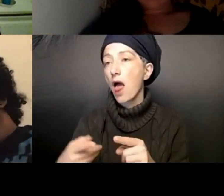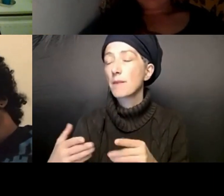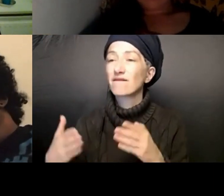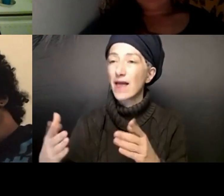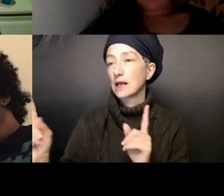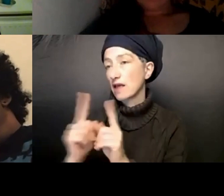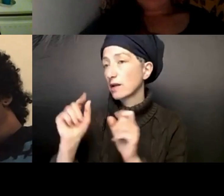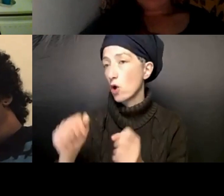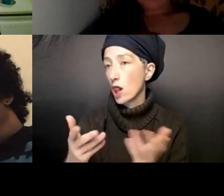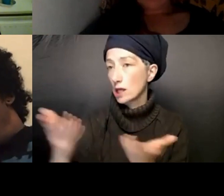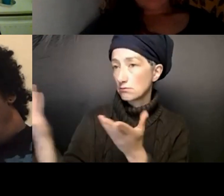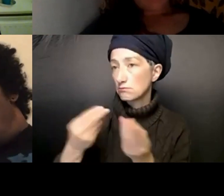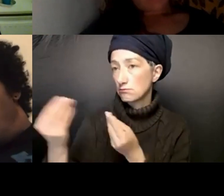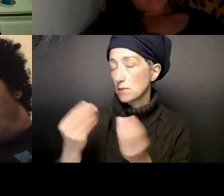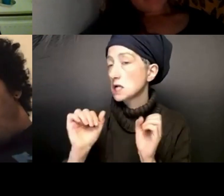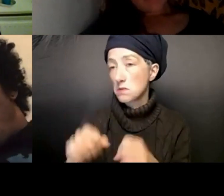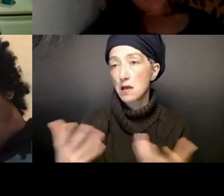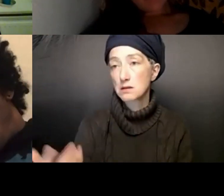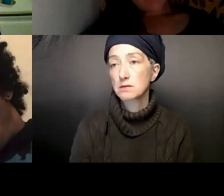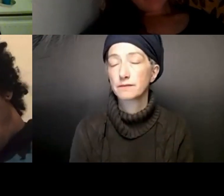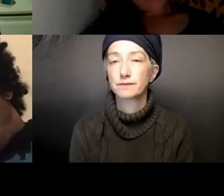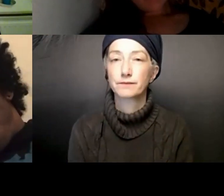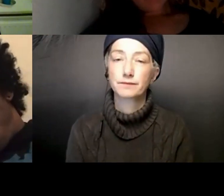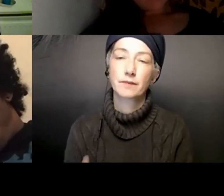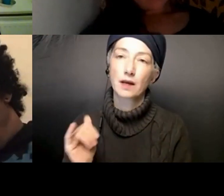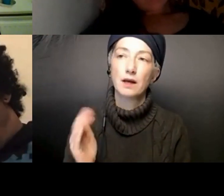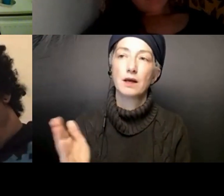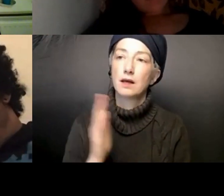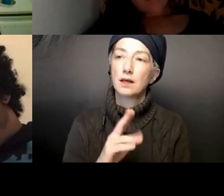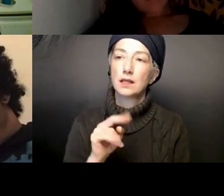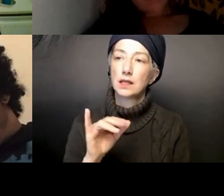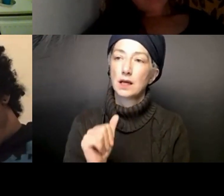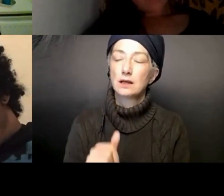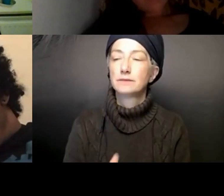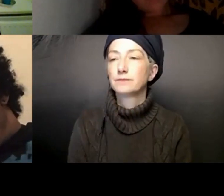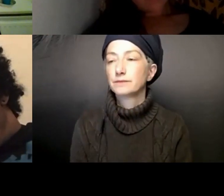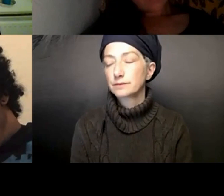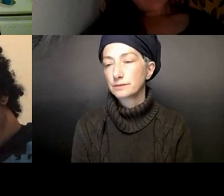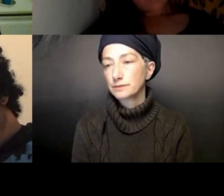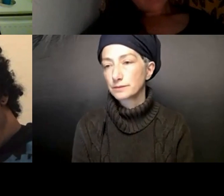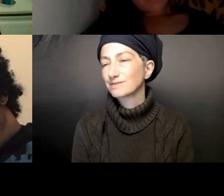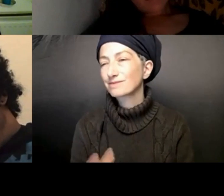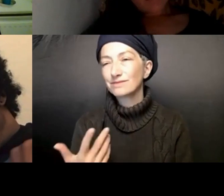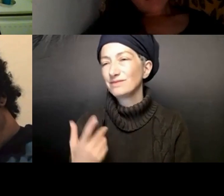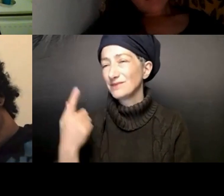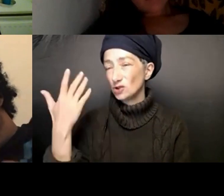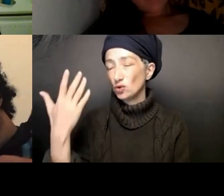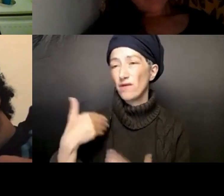Nina Mühlemann: Yeah, I mean, this is Nina speaking. I think like one thing to avoid that is we need more projects